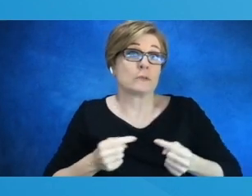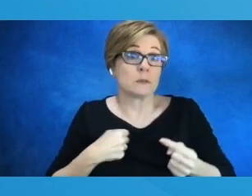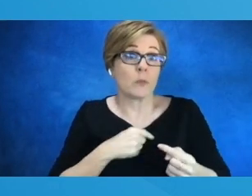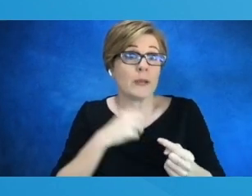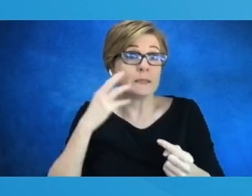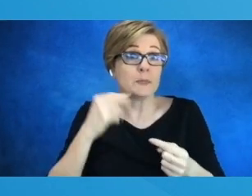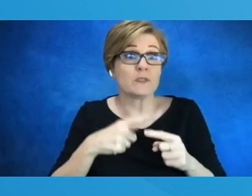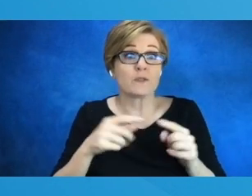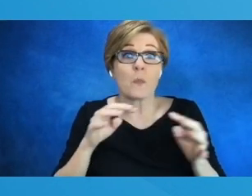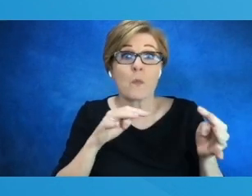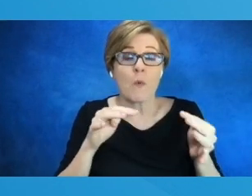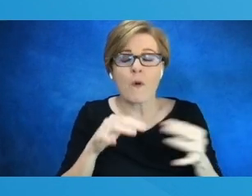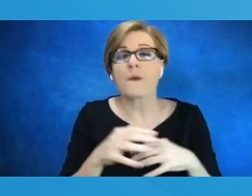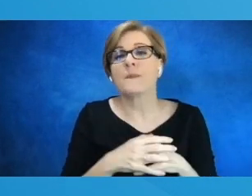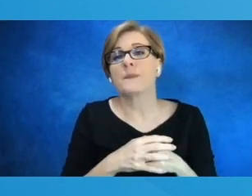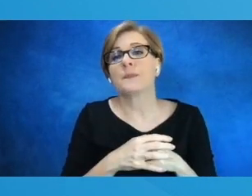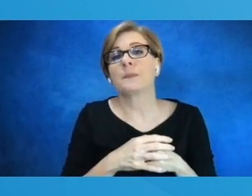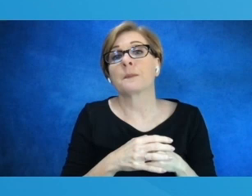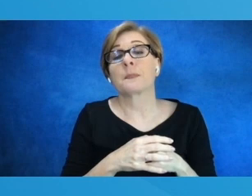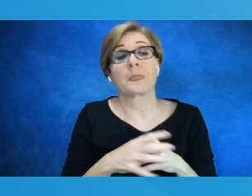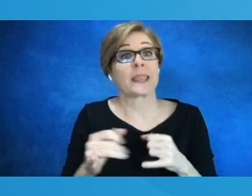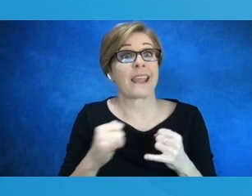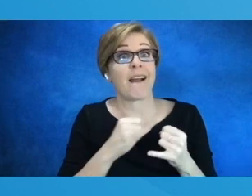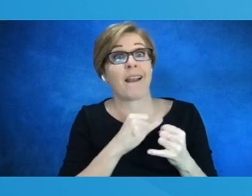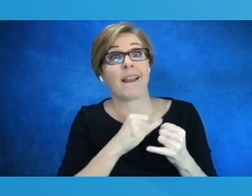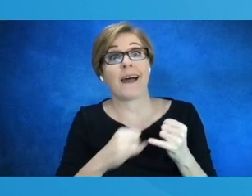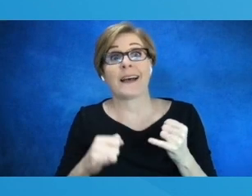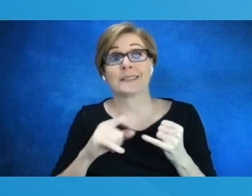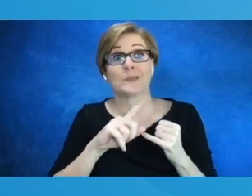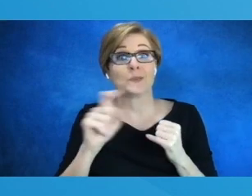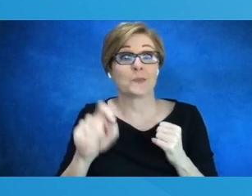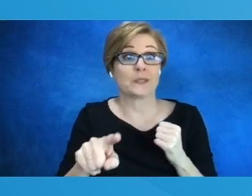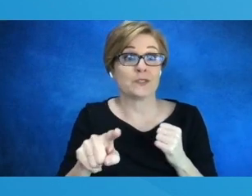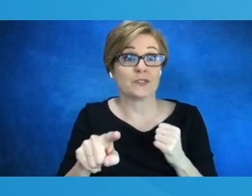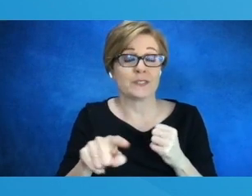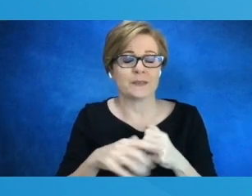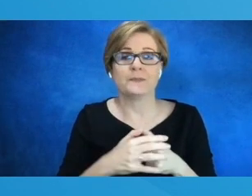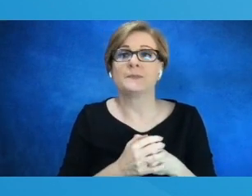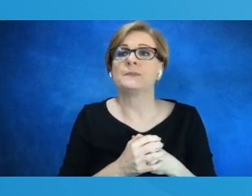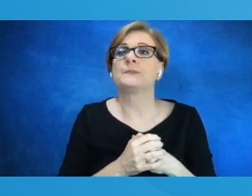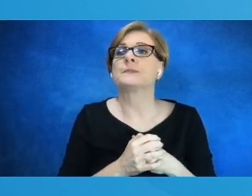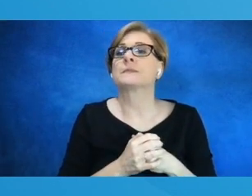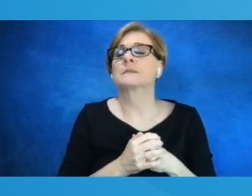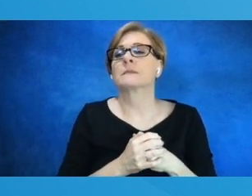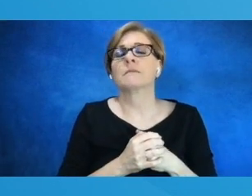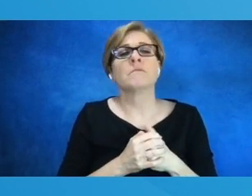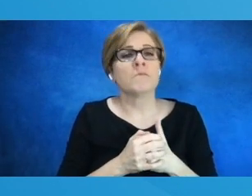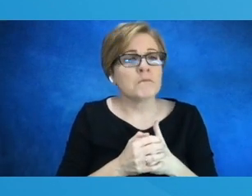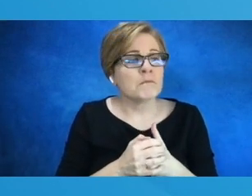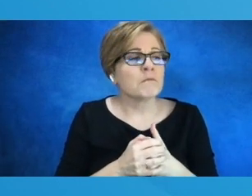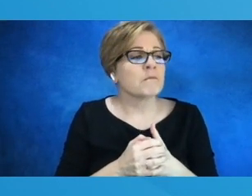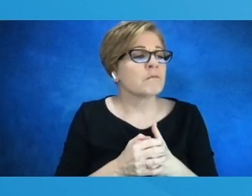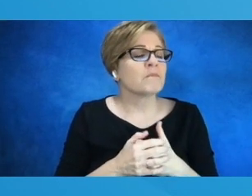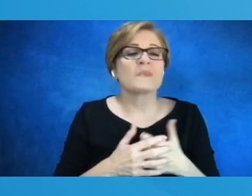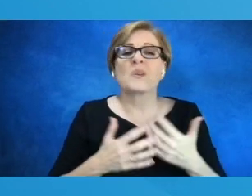Last question, which is, what do you wonder about Mark Bradford... Excuse me.